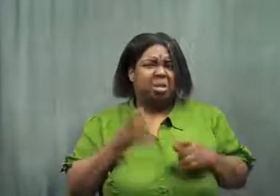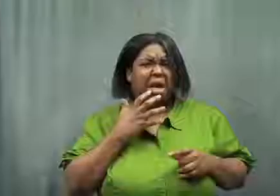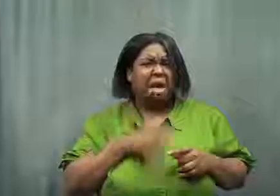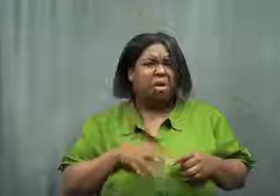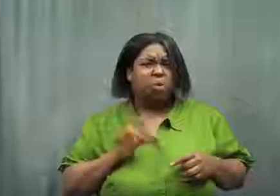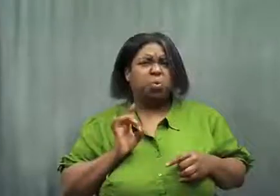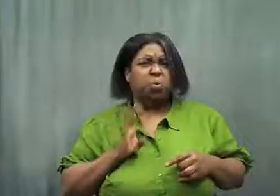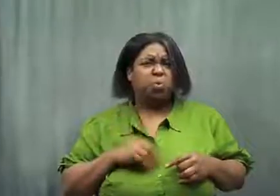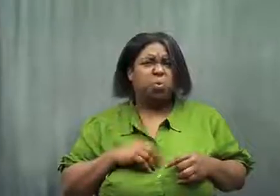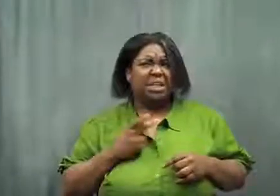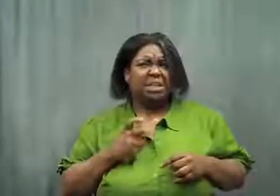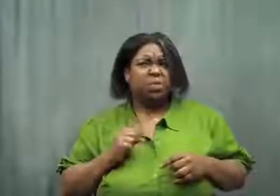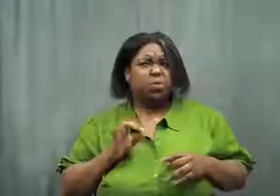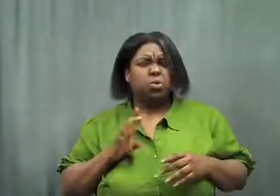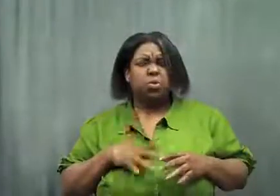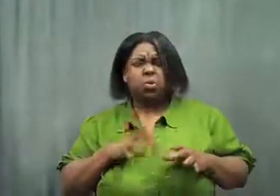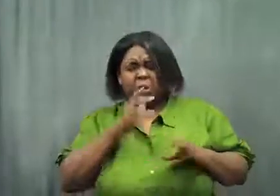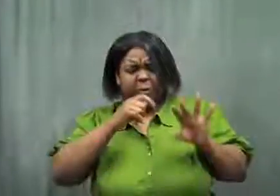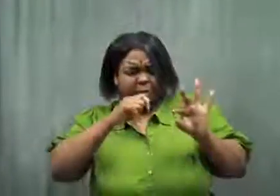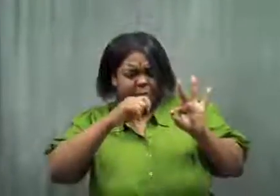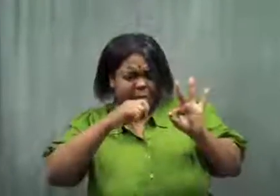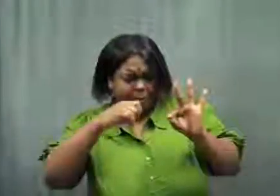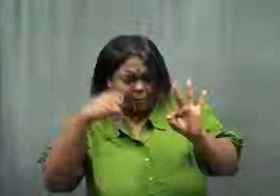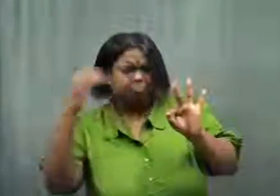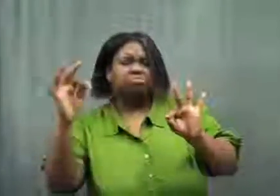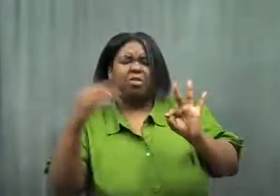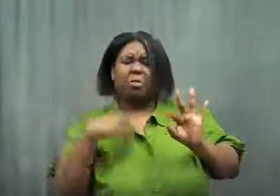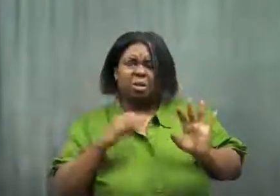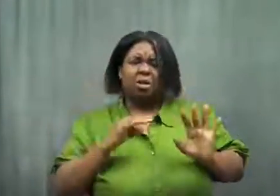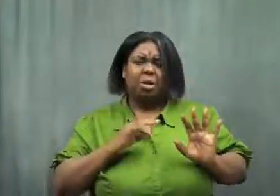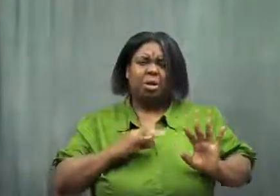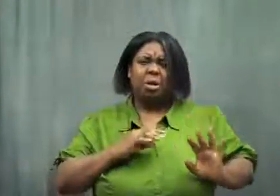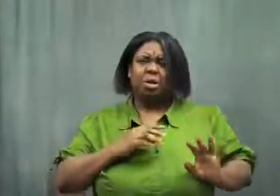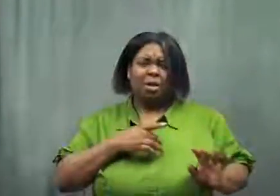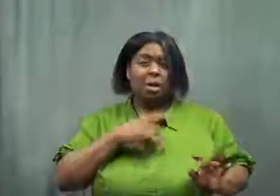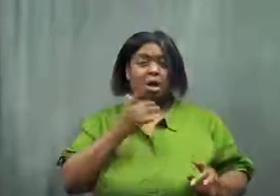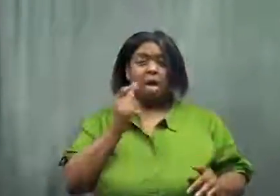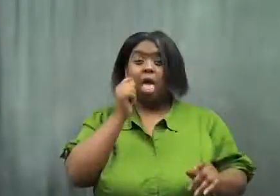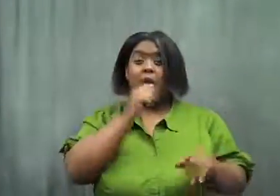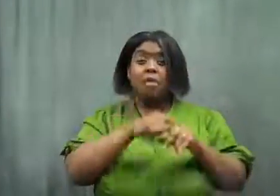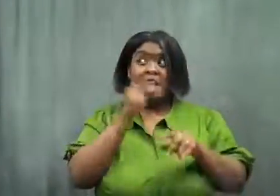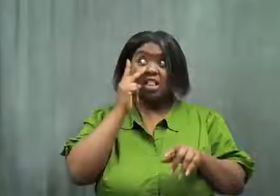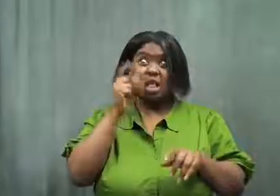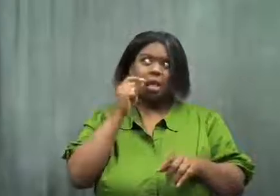But it's really is hot!!! Yep.. really hot! She pulled the comb out of my hair, and I breathed a sigh of relief.